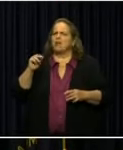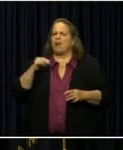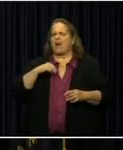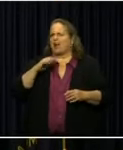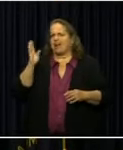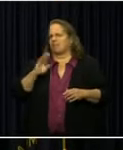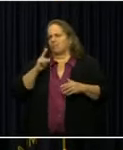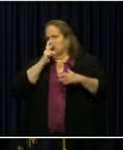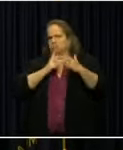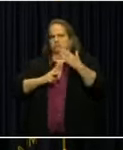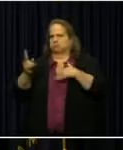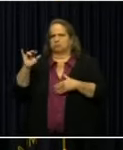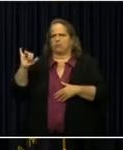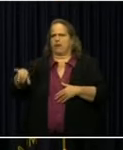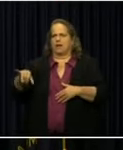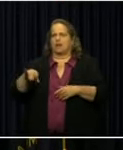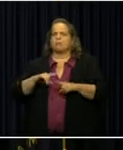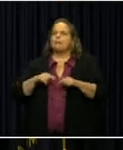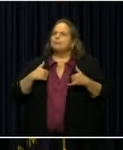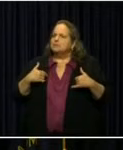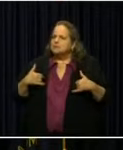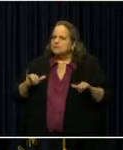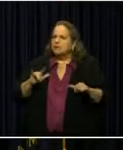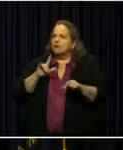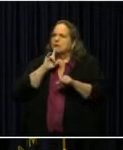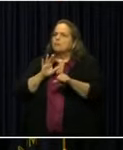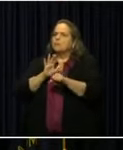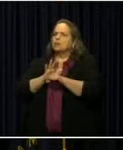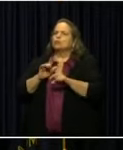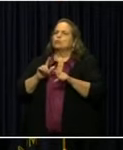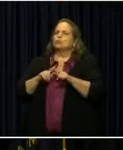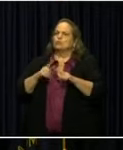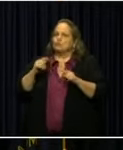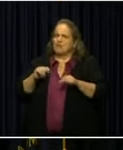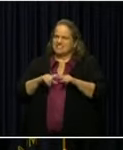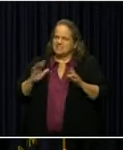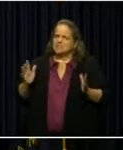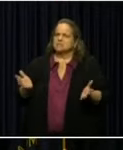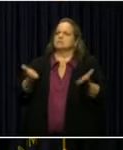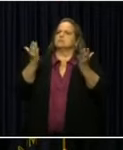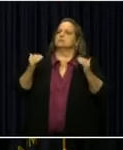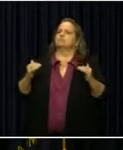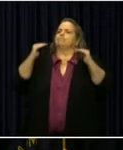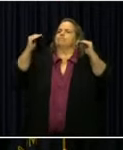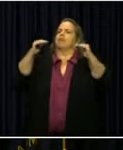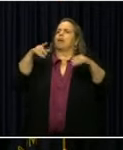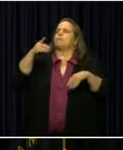GOT IT DONE. AND REMEMBER, FEDERAL FUNDS ARE GOING TO BE REALLY IMPORTANT TO